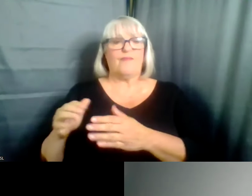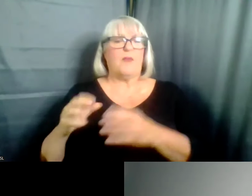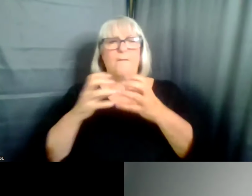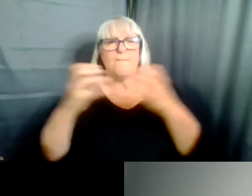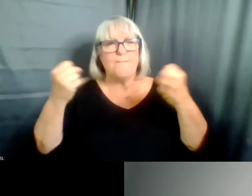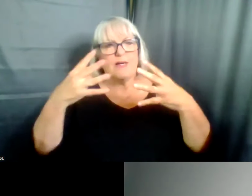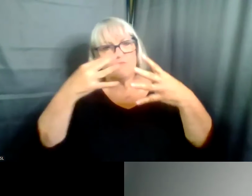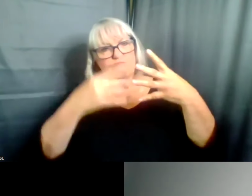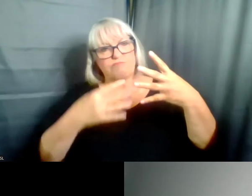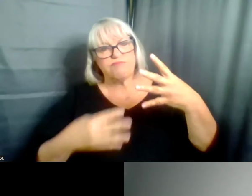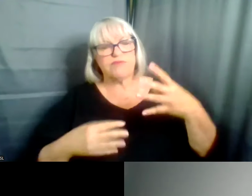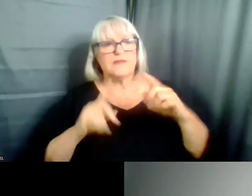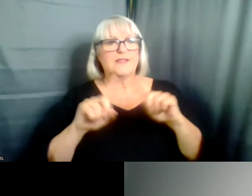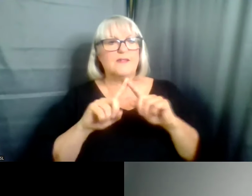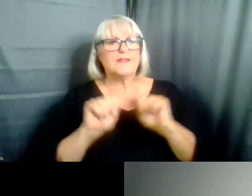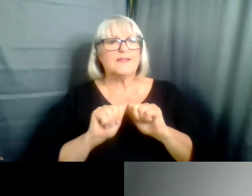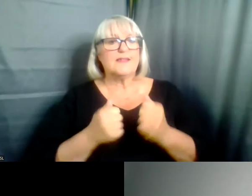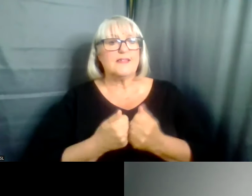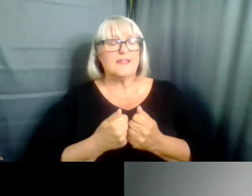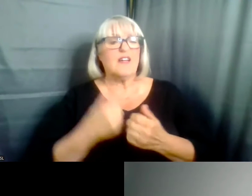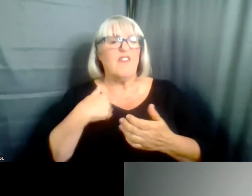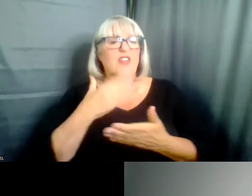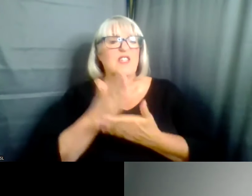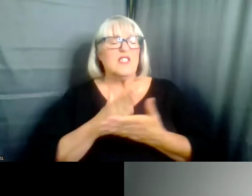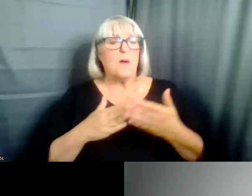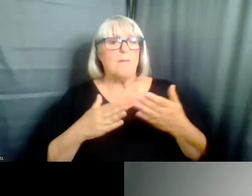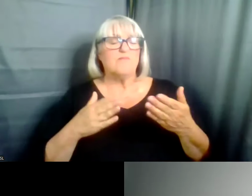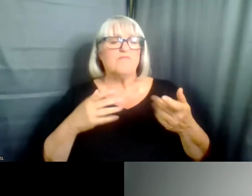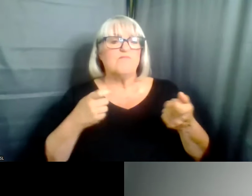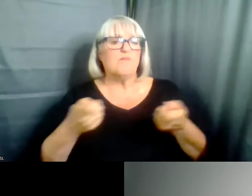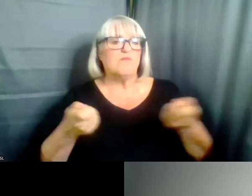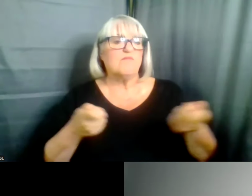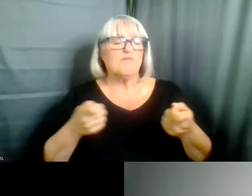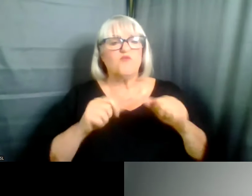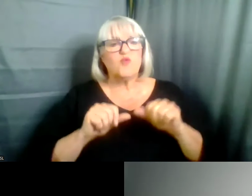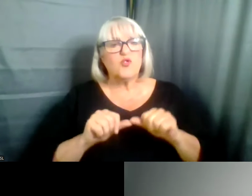agencies that have some part of managing a the long term care workforce.